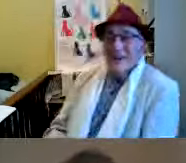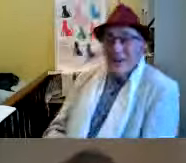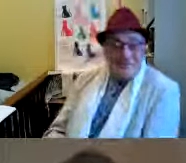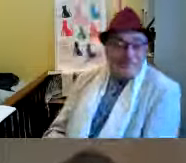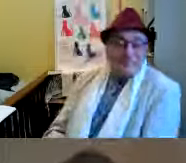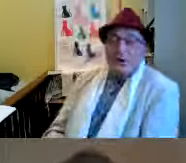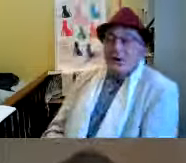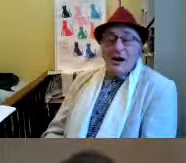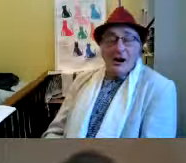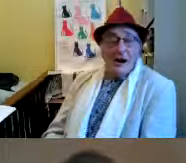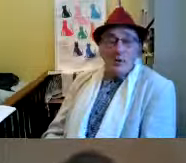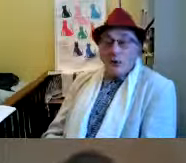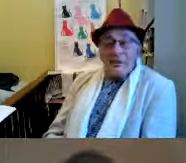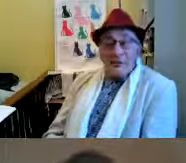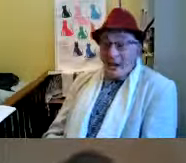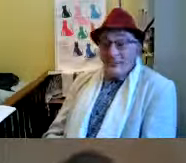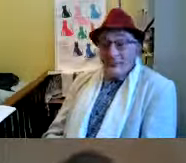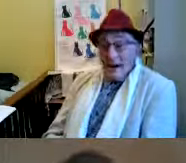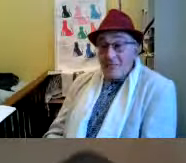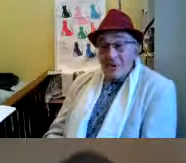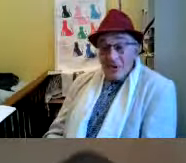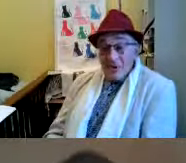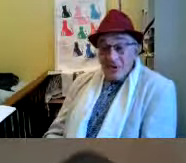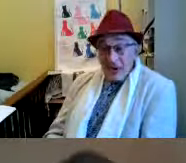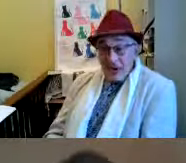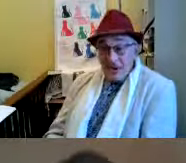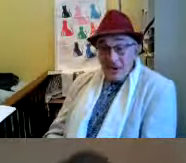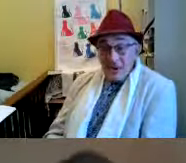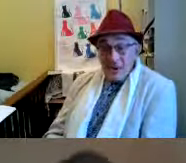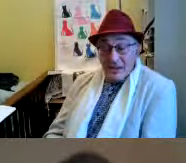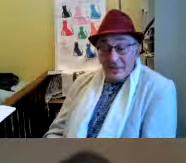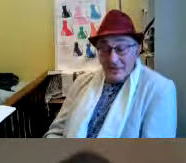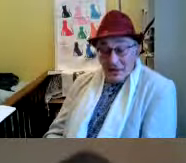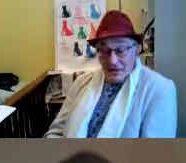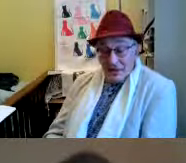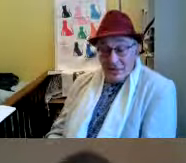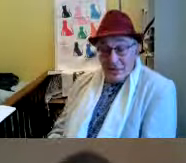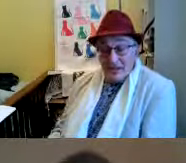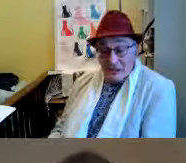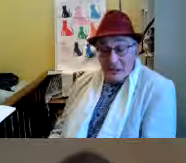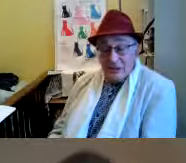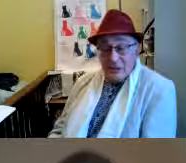um if the gallery are happy with that and you know like they feel like it's going to be safe